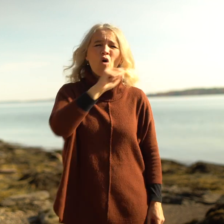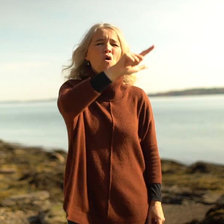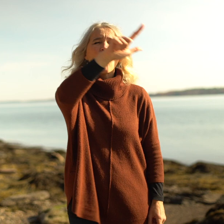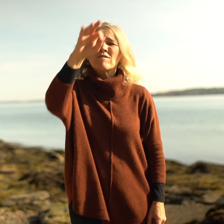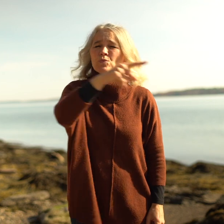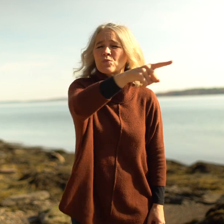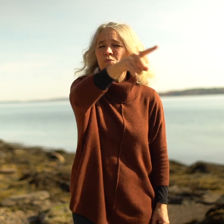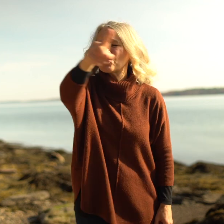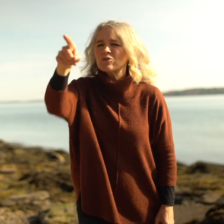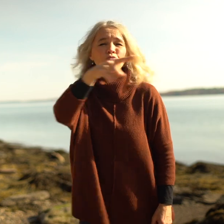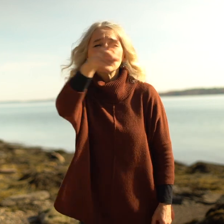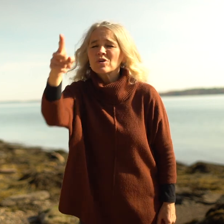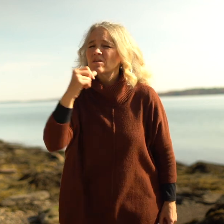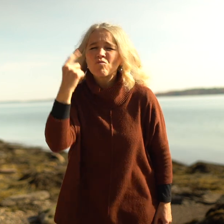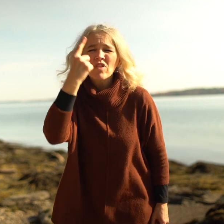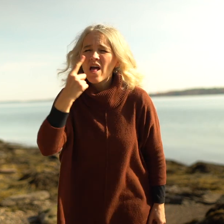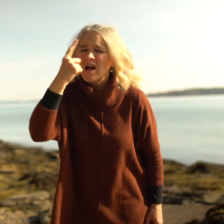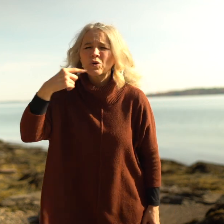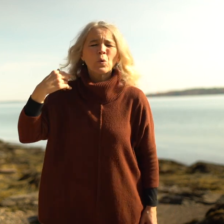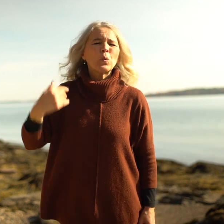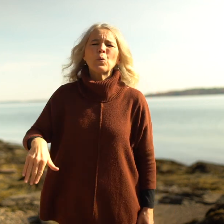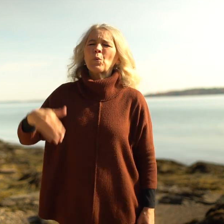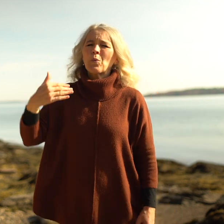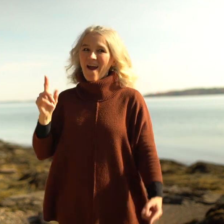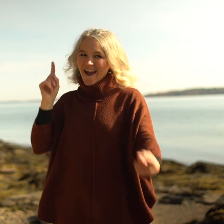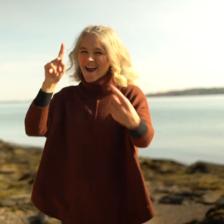I miss you all even more than you know